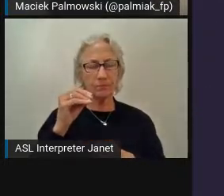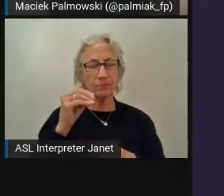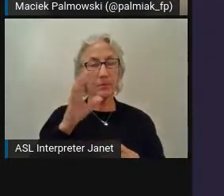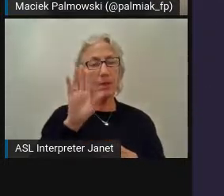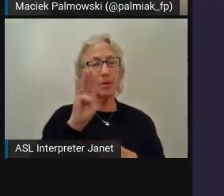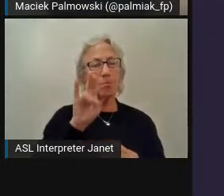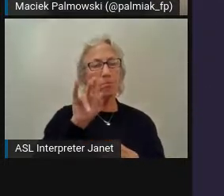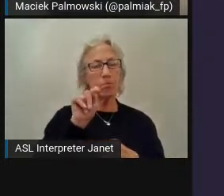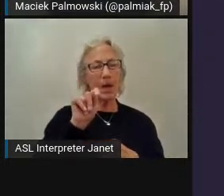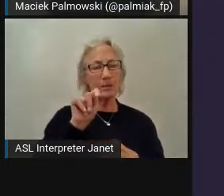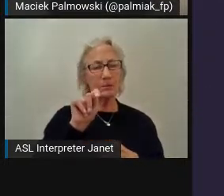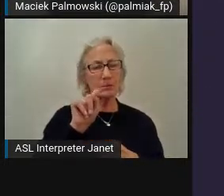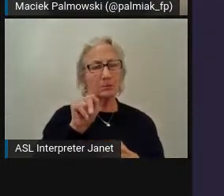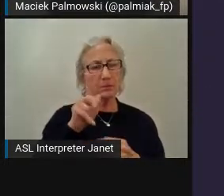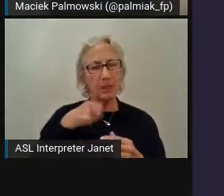the role of the agency of the company. That is it.